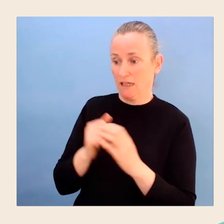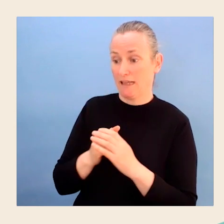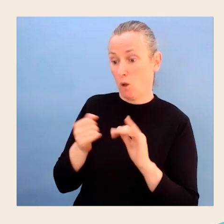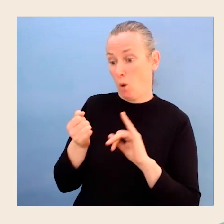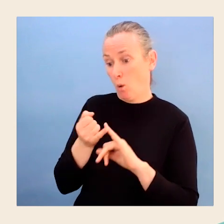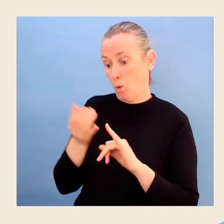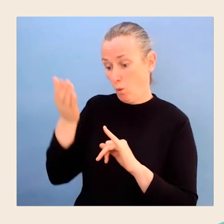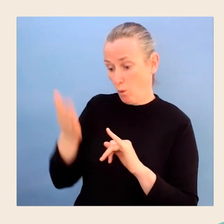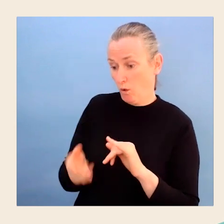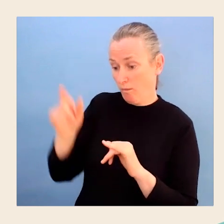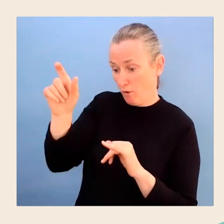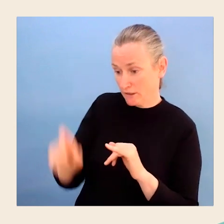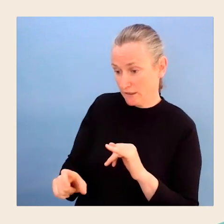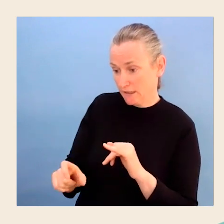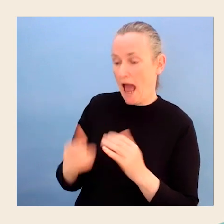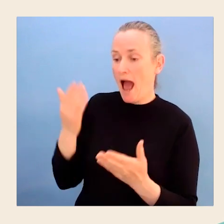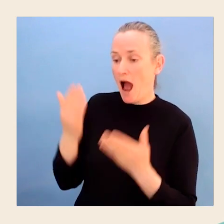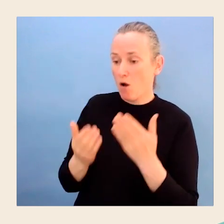how they want to express themselves in language.